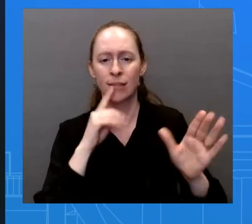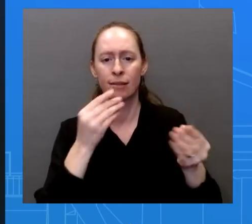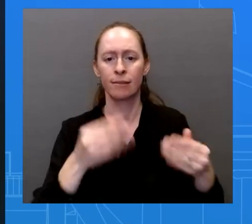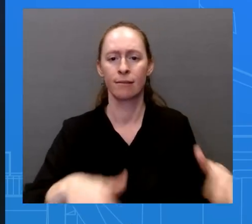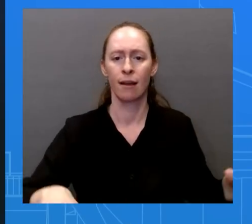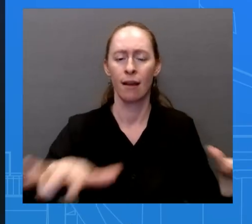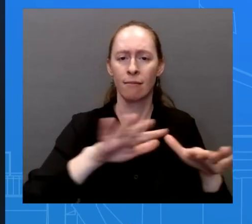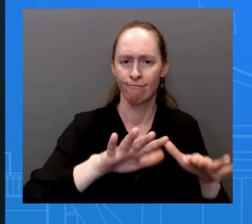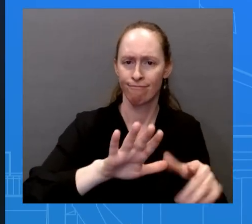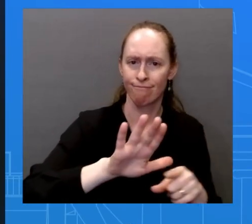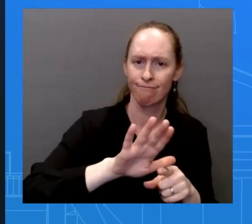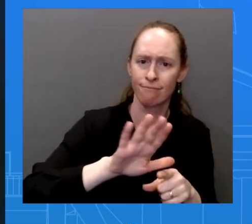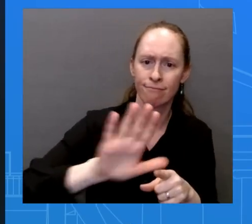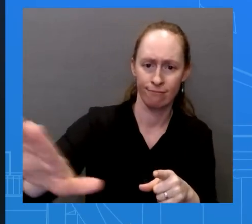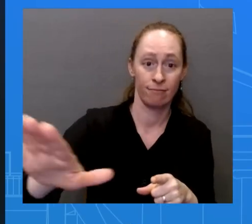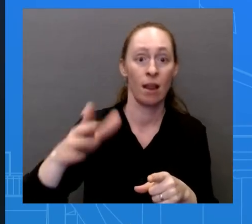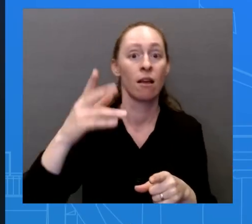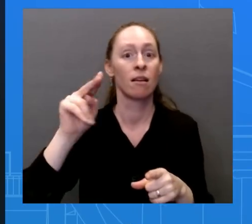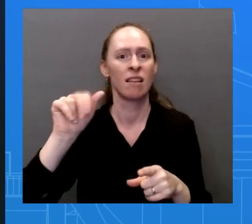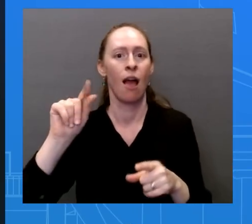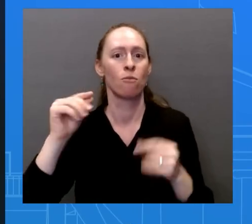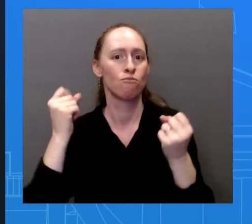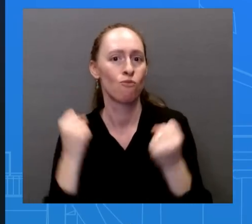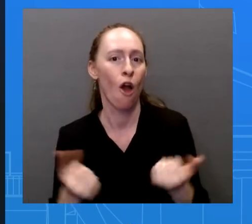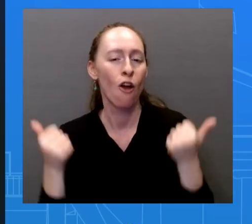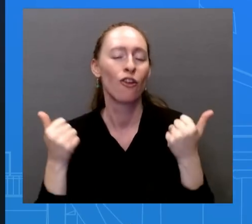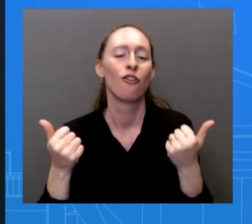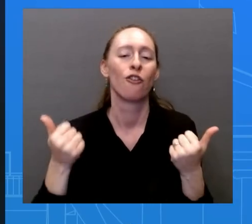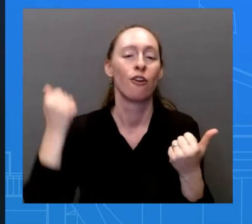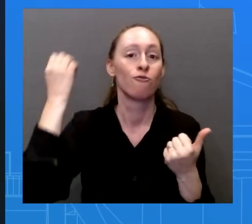And we're going to continue to hold Putin accountable. The Press: So if we are indeed seeing